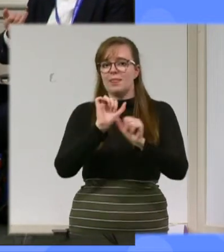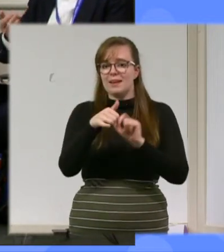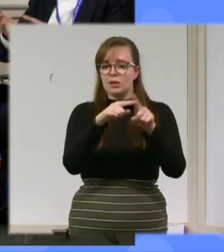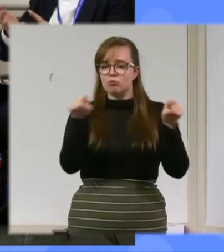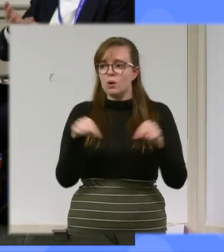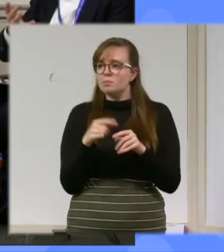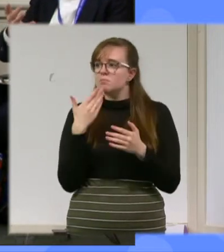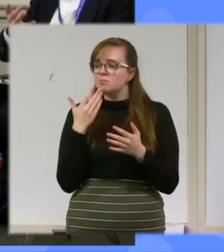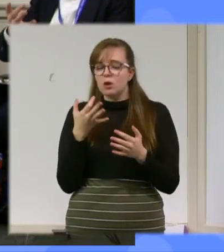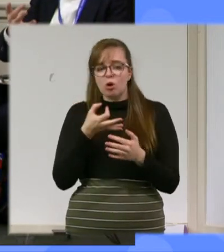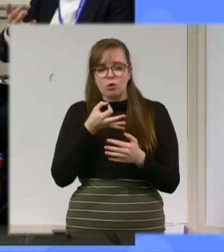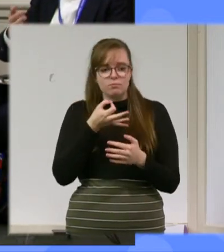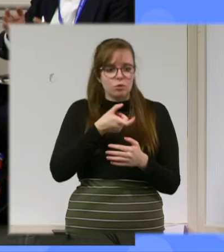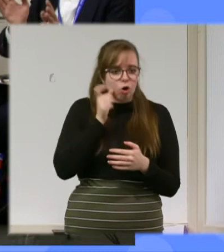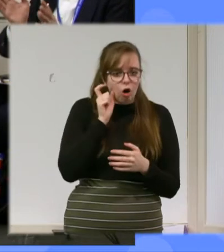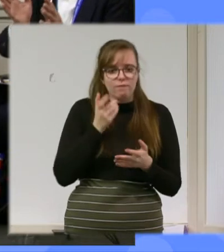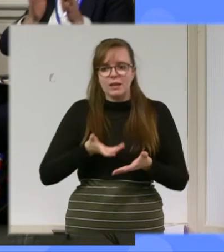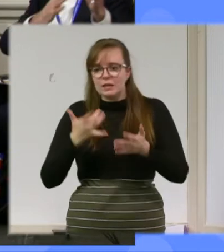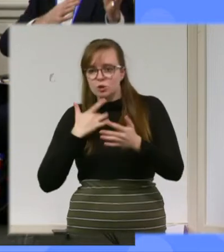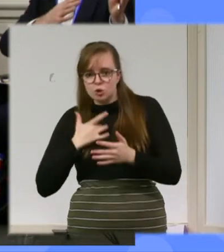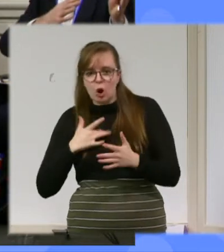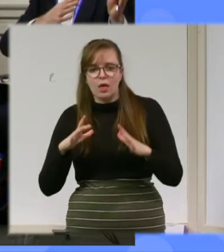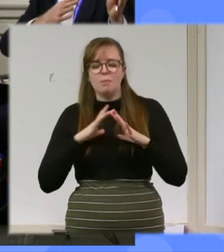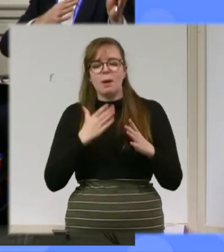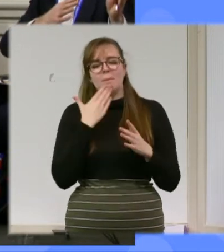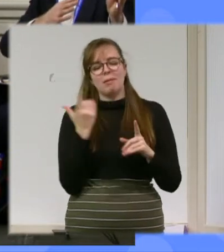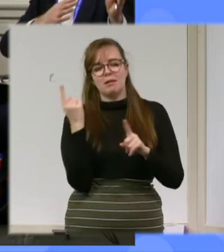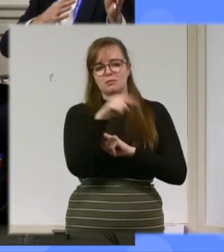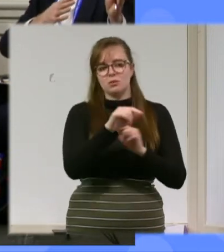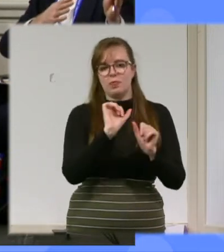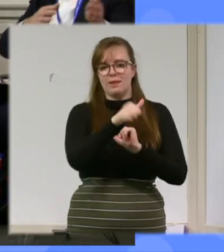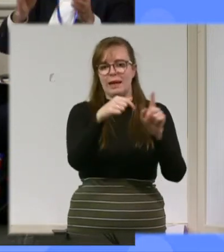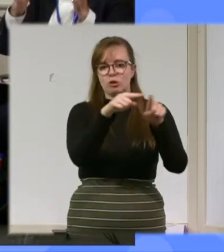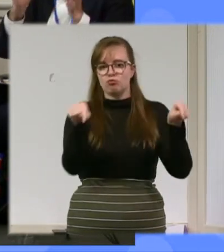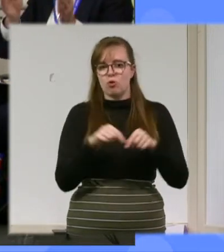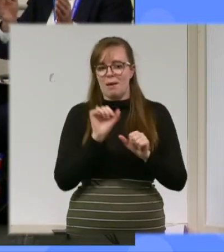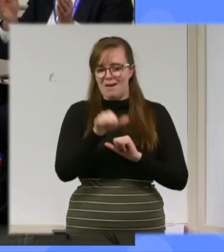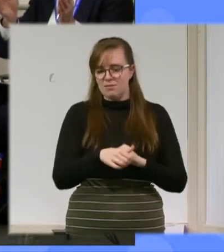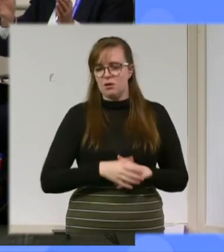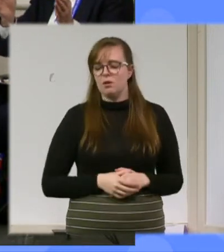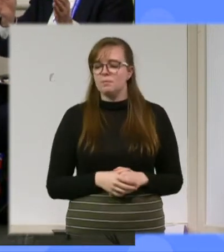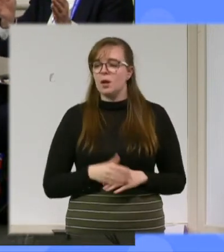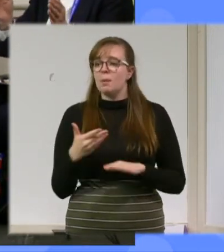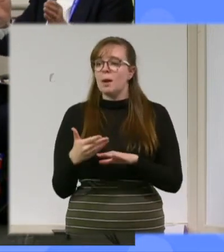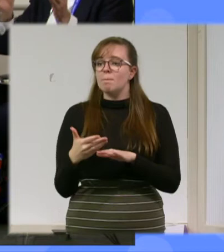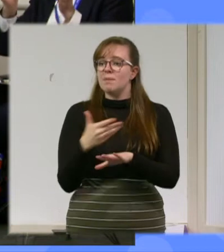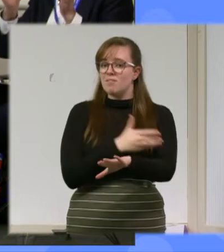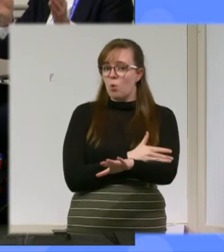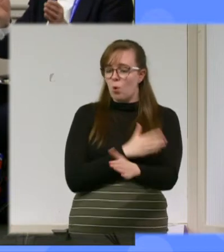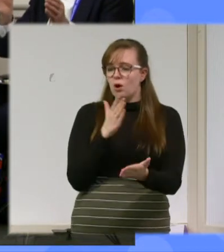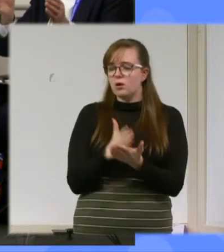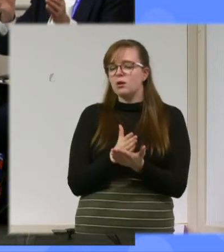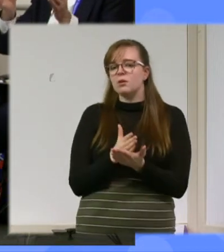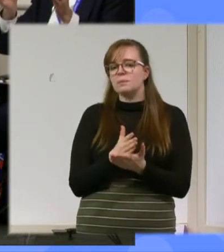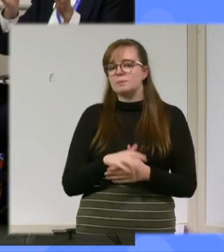coffee we need to go to Lou that's fine but to me can you acknowledge and